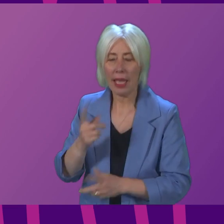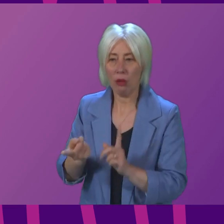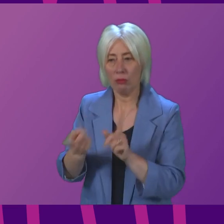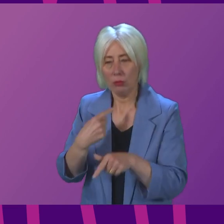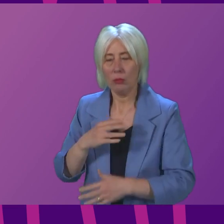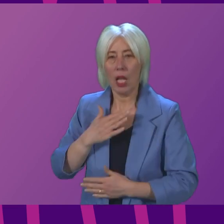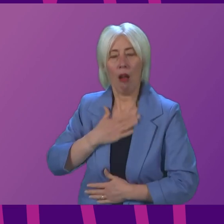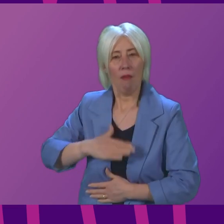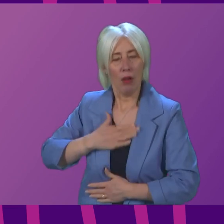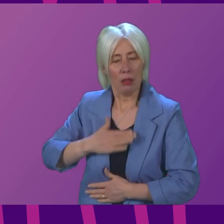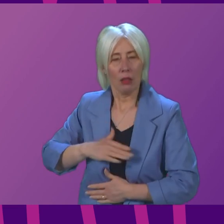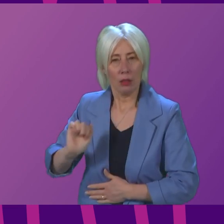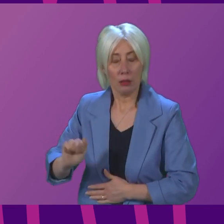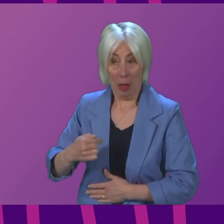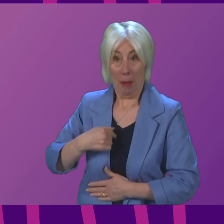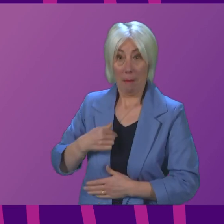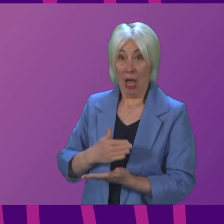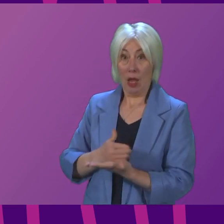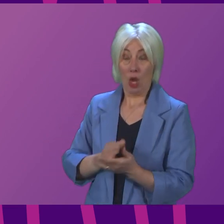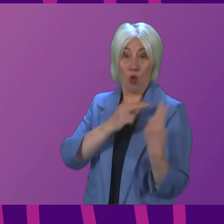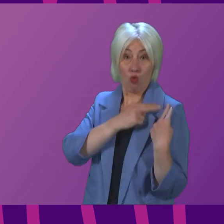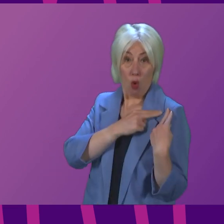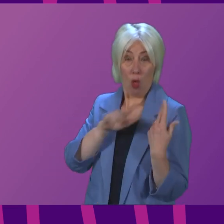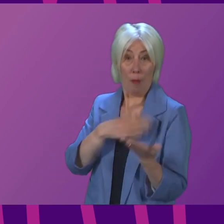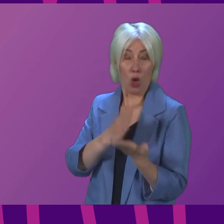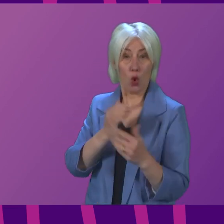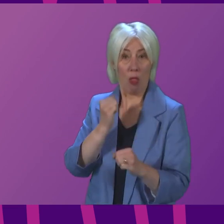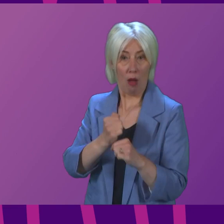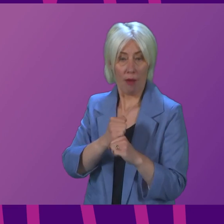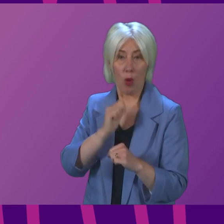For my part, I will continue to ensure that the Government acts in all possible ways to